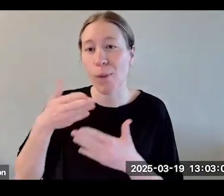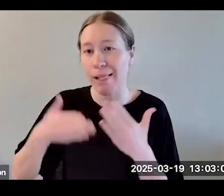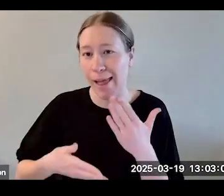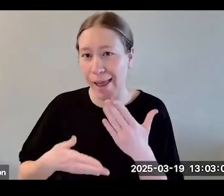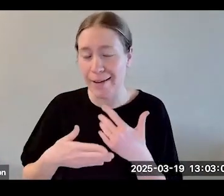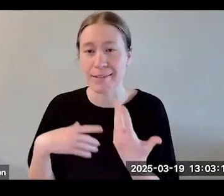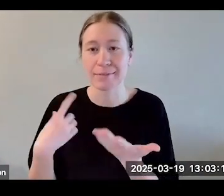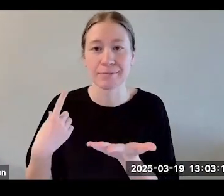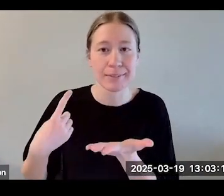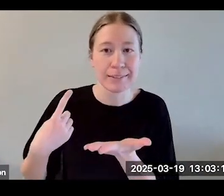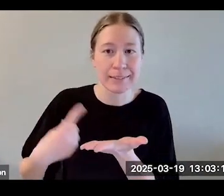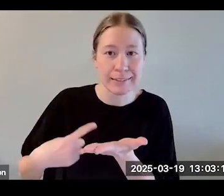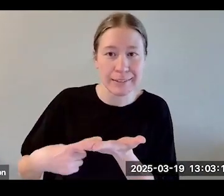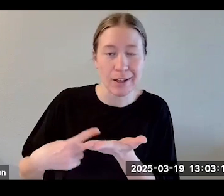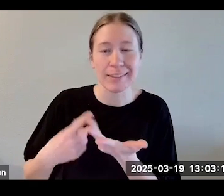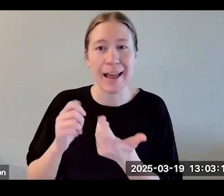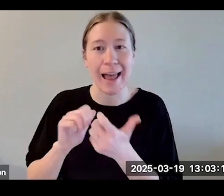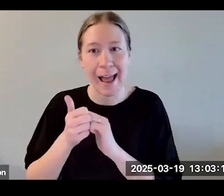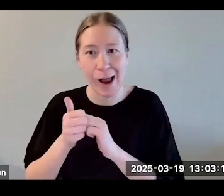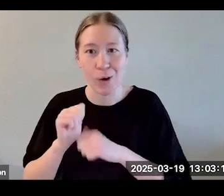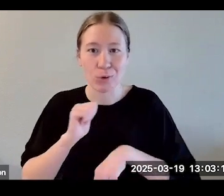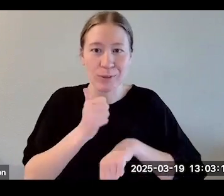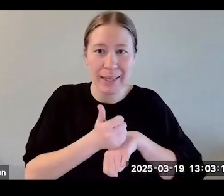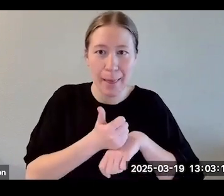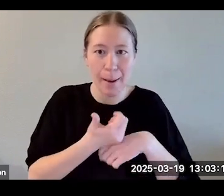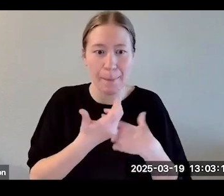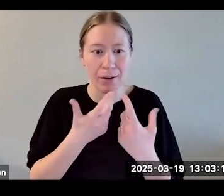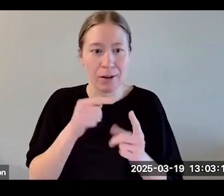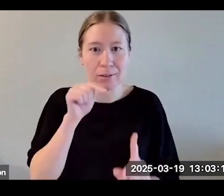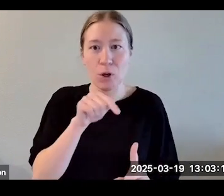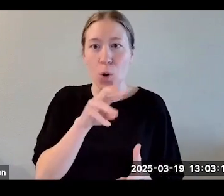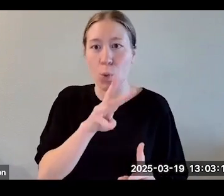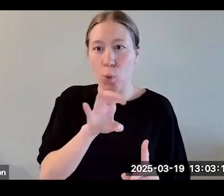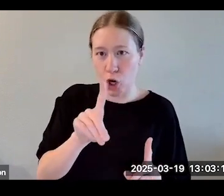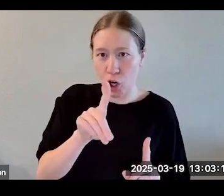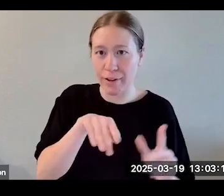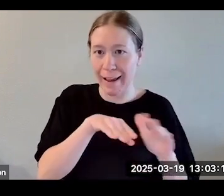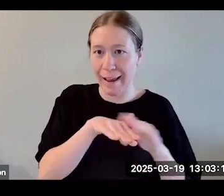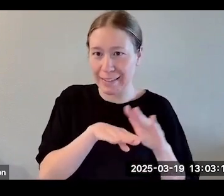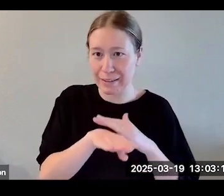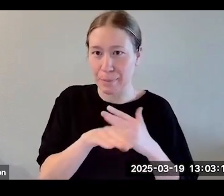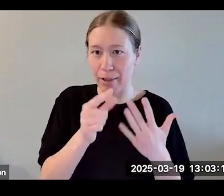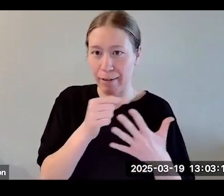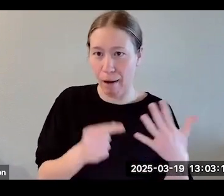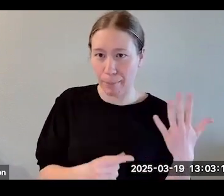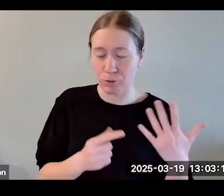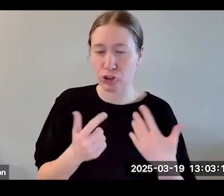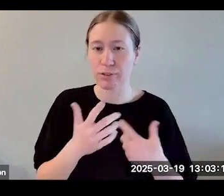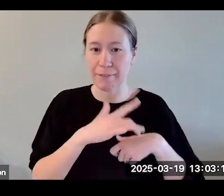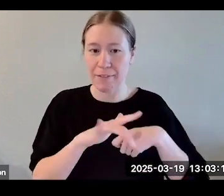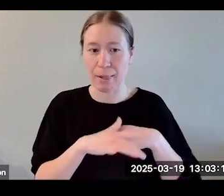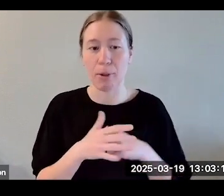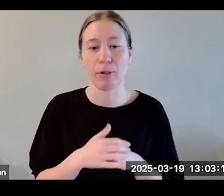about implementing accessibility in a Word document. And at that point, I'm actually gonna switch my screen share